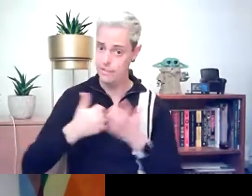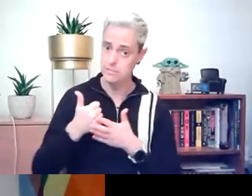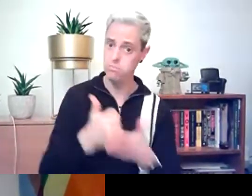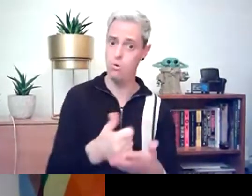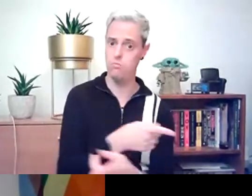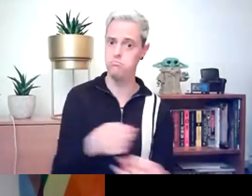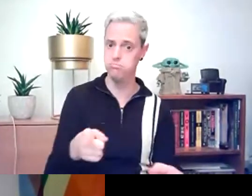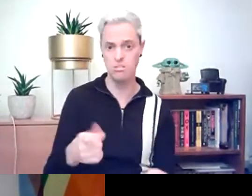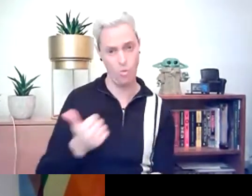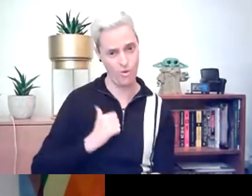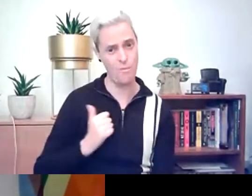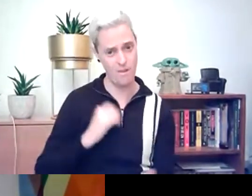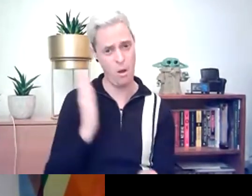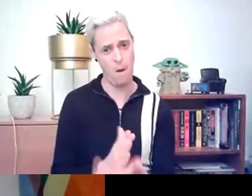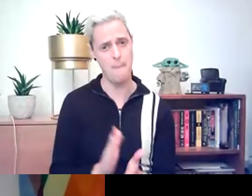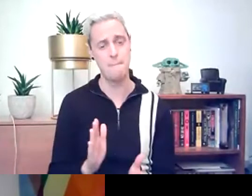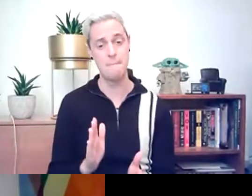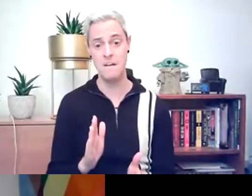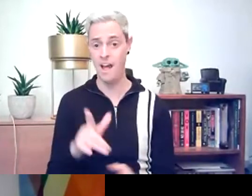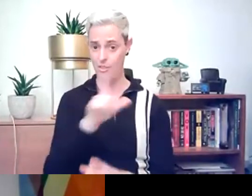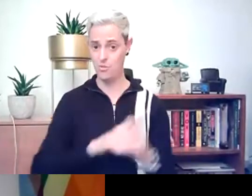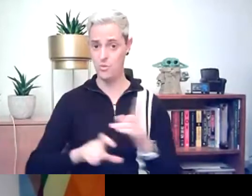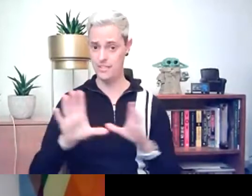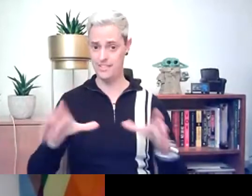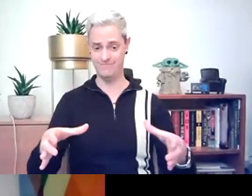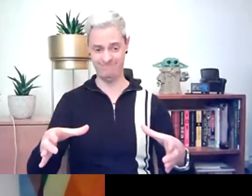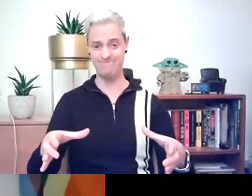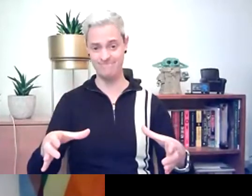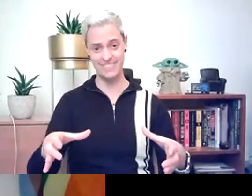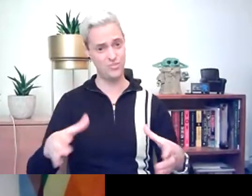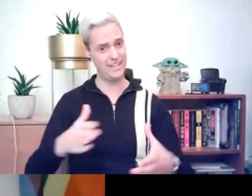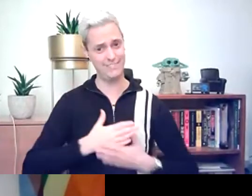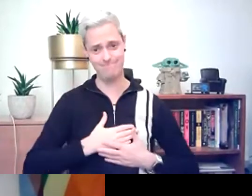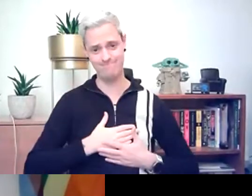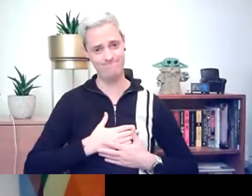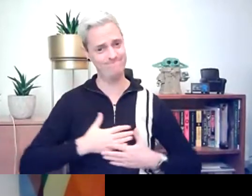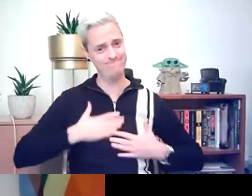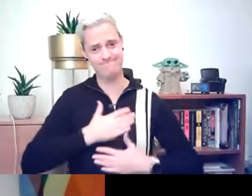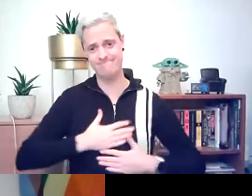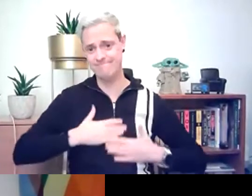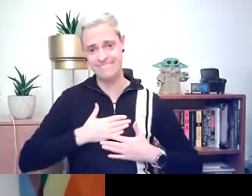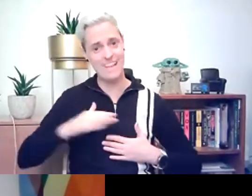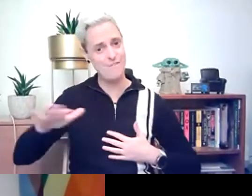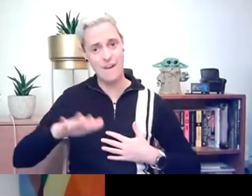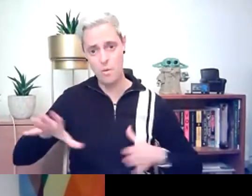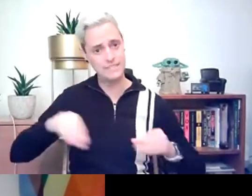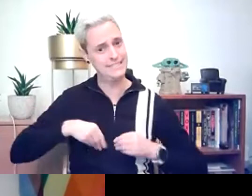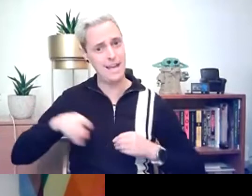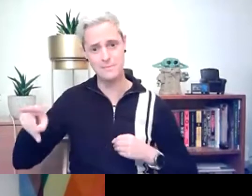as we know, within the community in general and it's it's a really heartbreaking situations to be him and his family and to 18:53:51 make the ultimate decision to walk